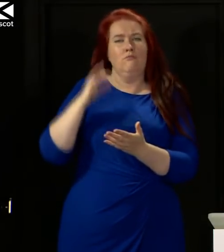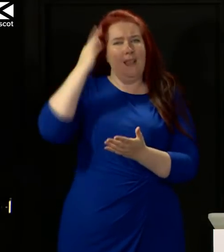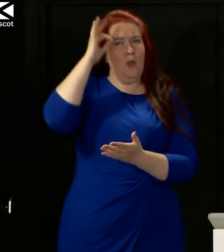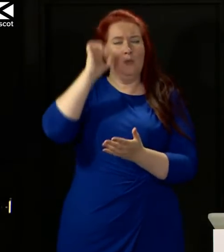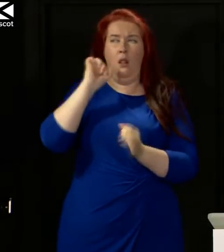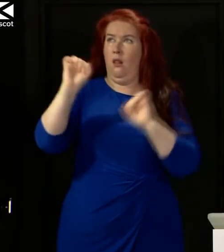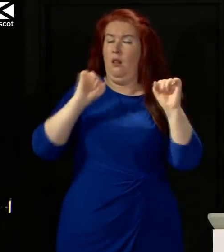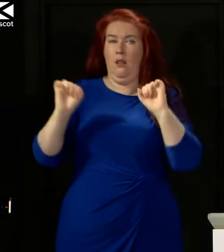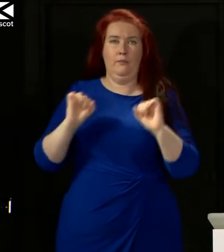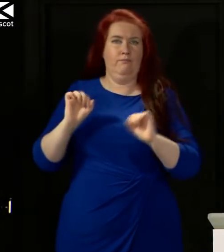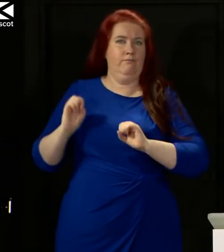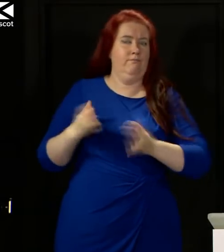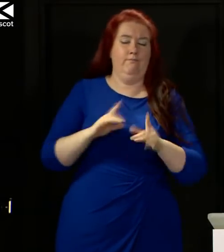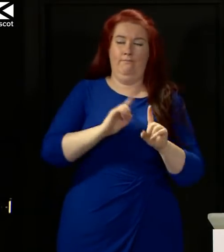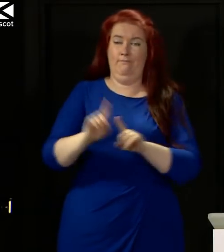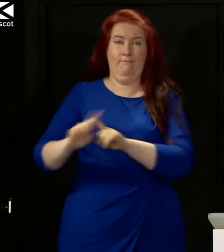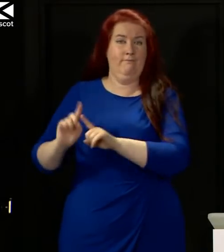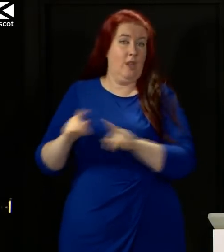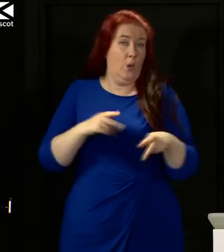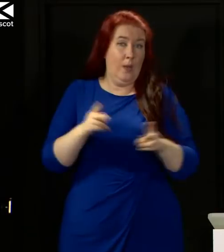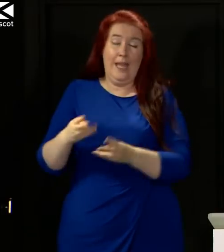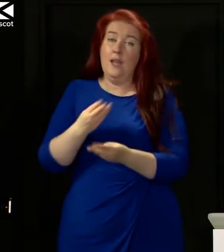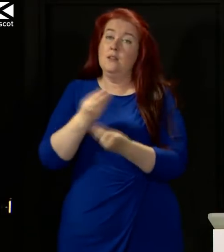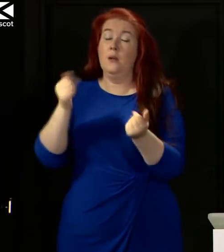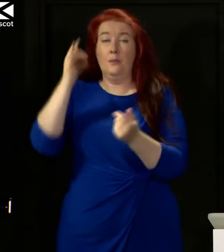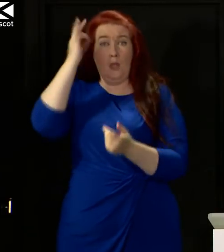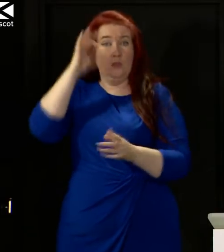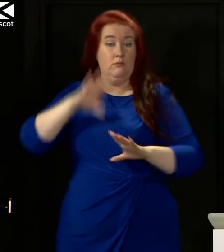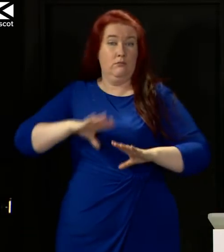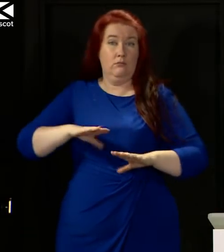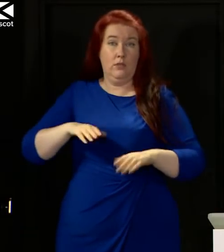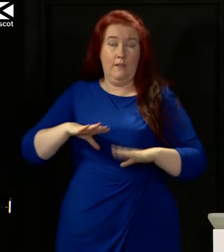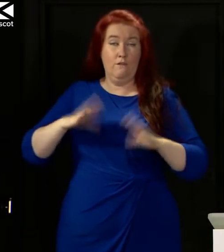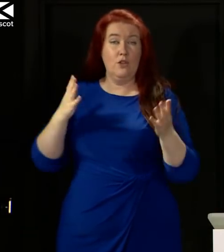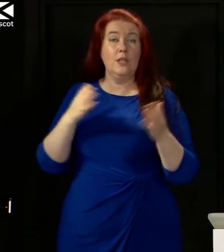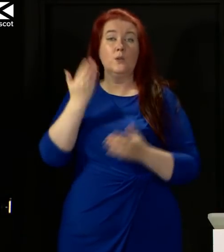different ways. Some have been providing free school meal entitlement through the hubs that